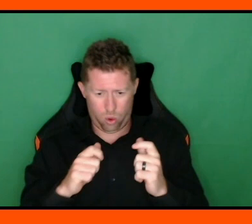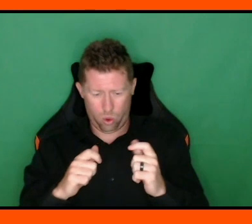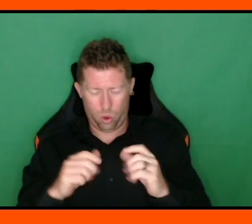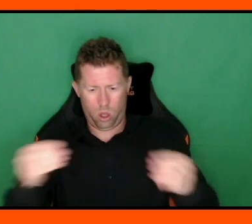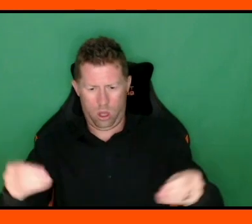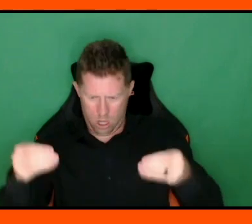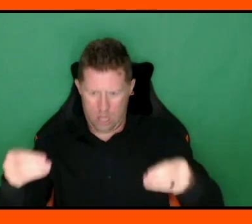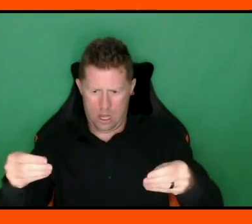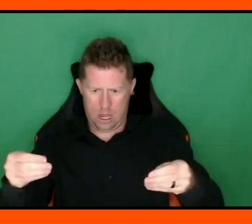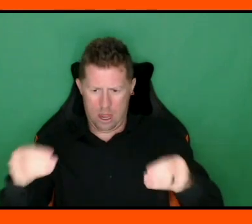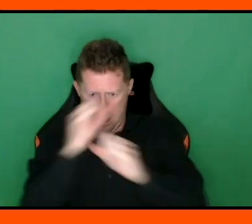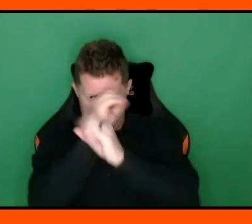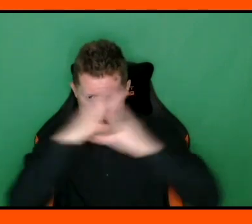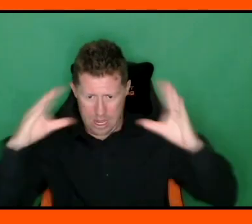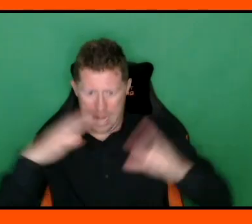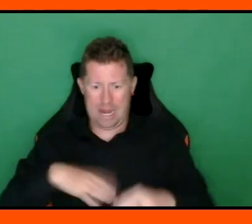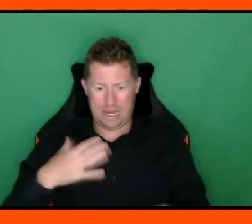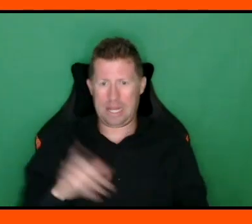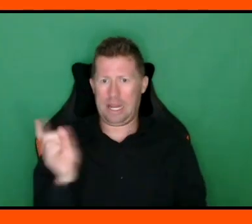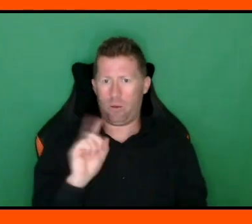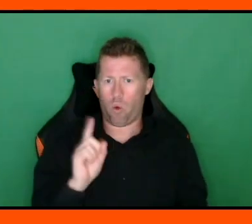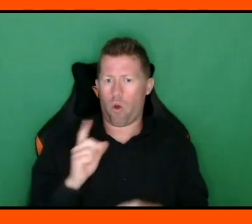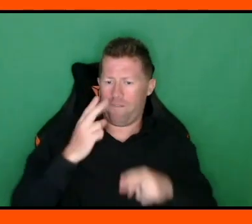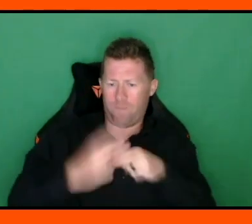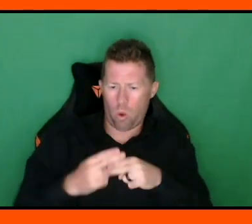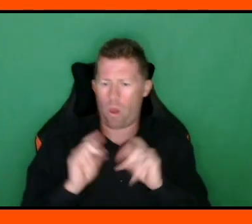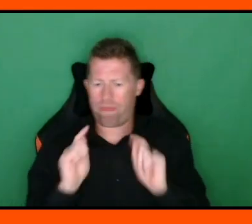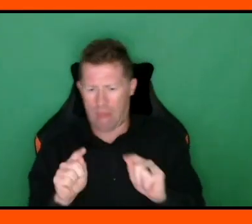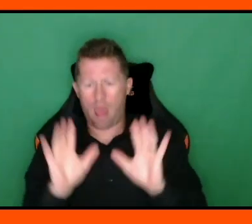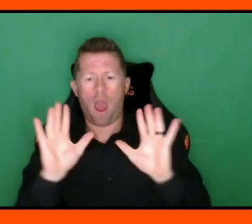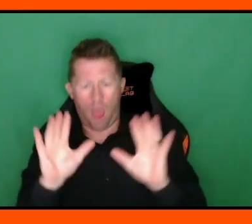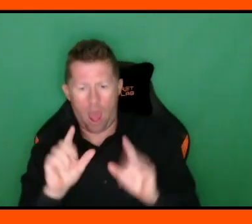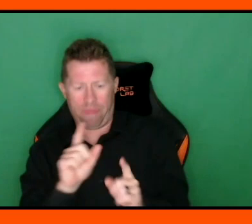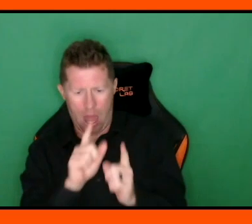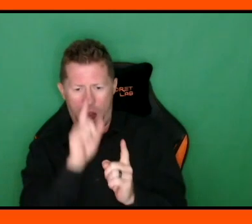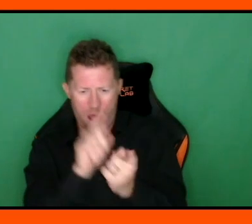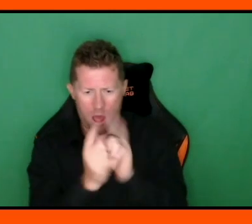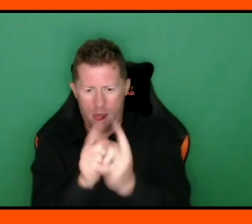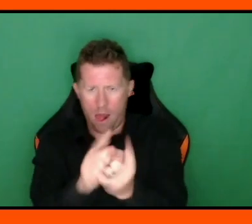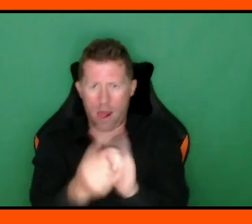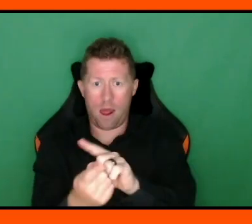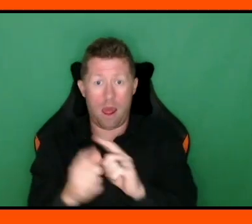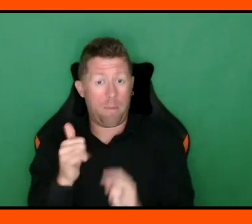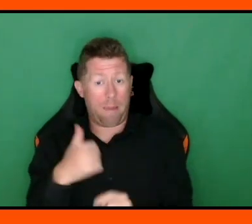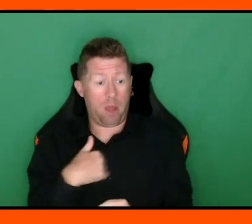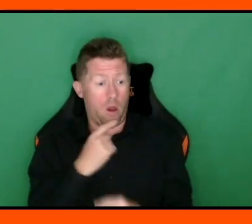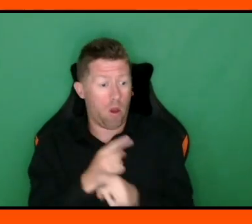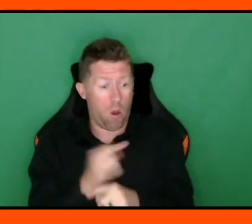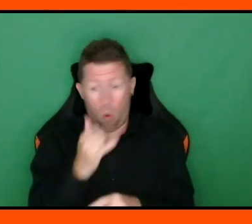and make that assessment from scratch. I think I said or I may not have said that there are some questions